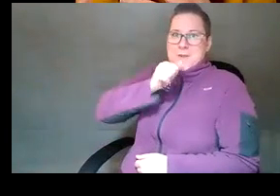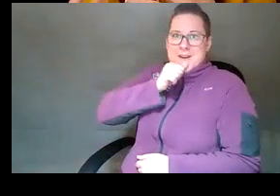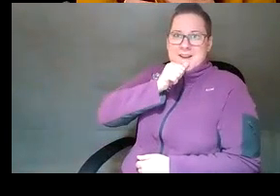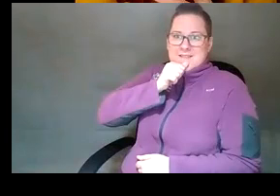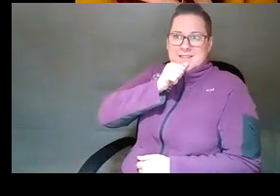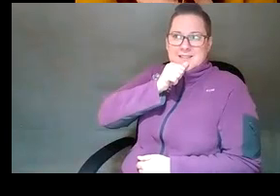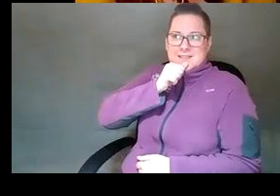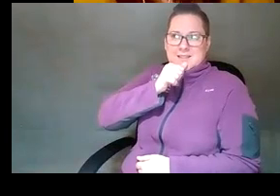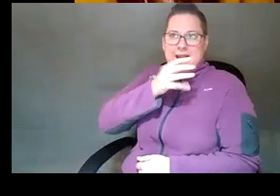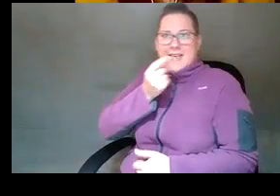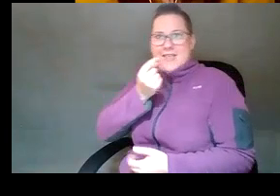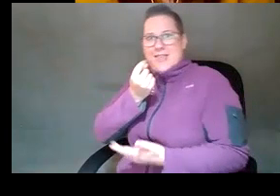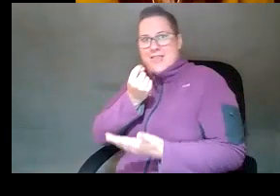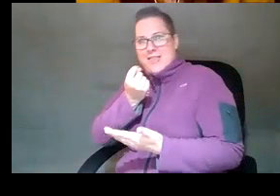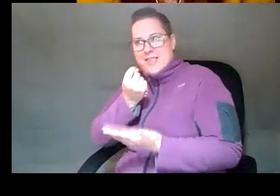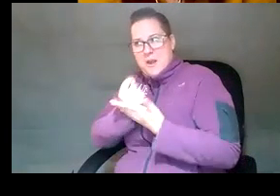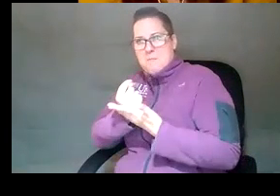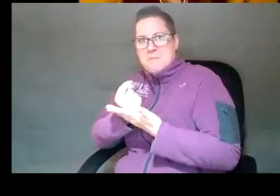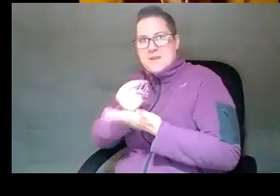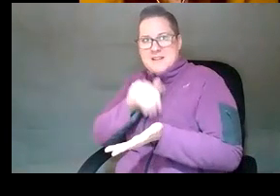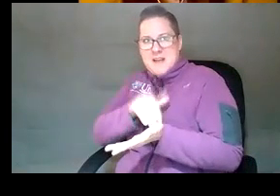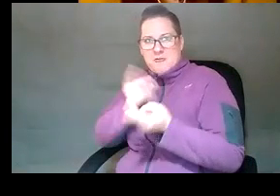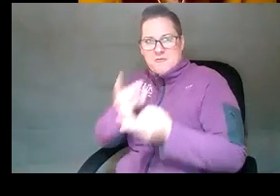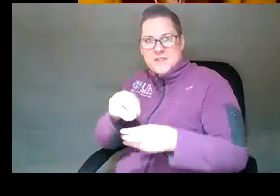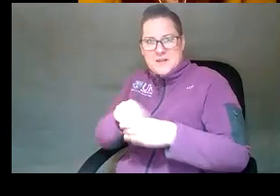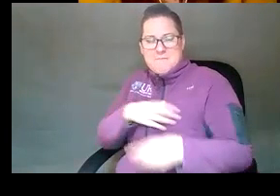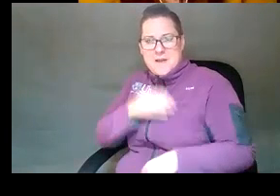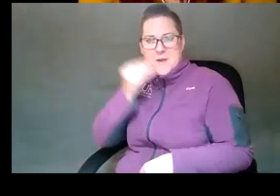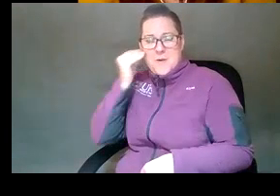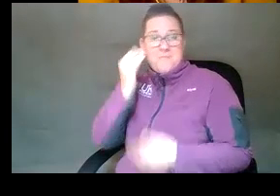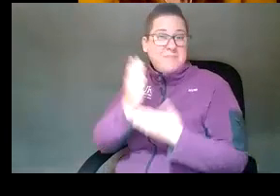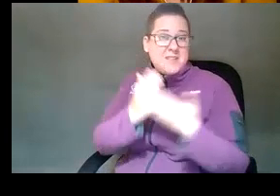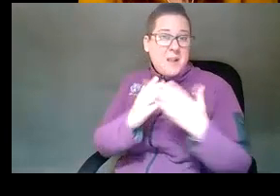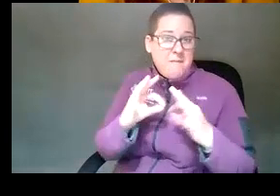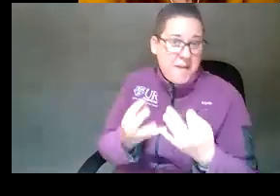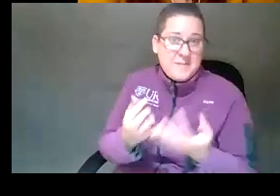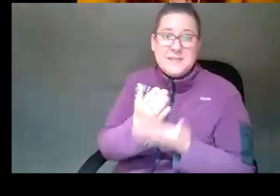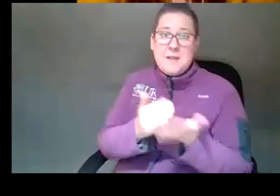therapy in our homes now and for some families and some providers that's not always the best fit